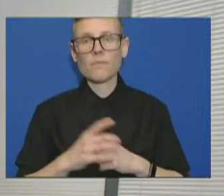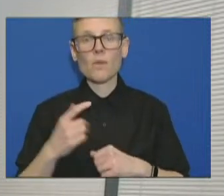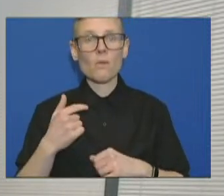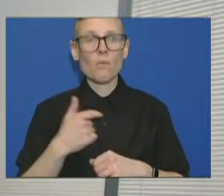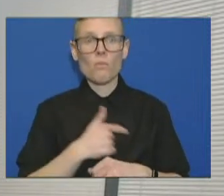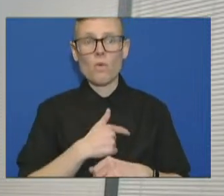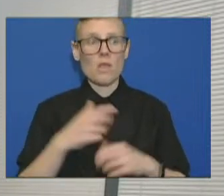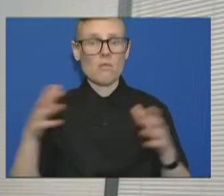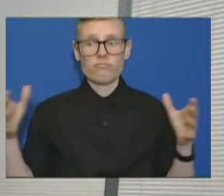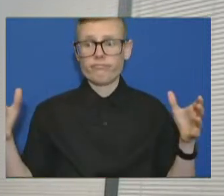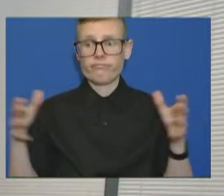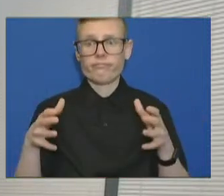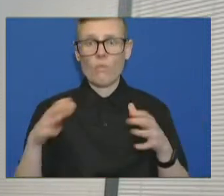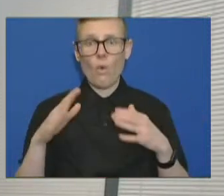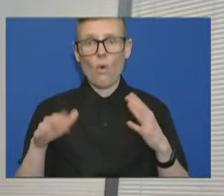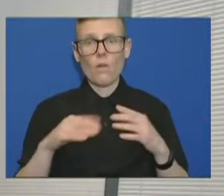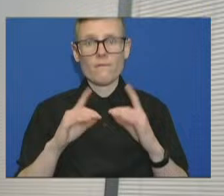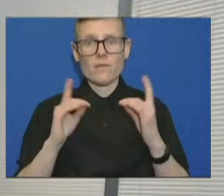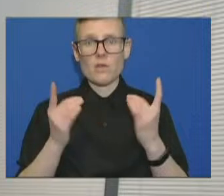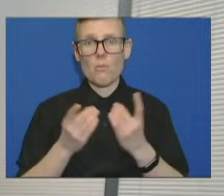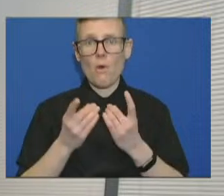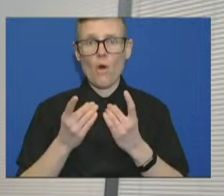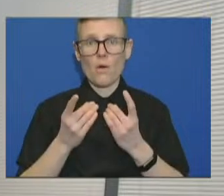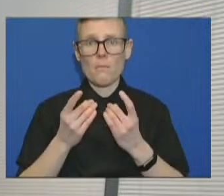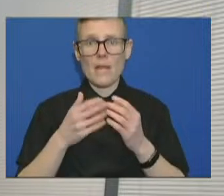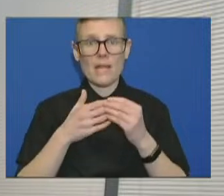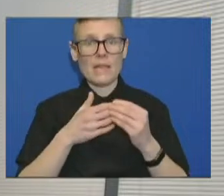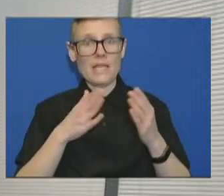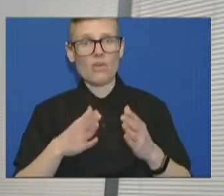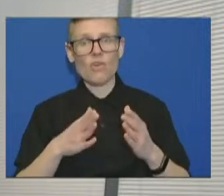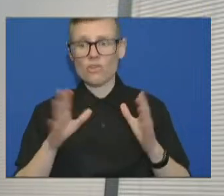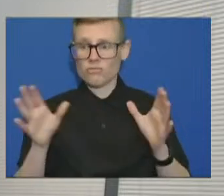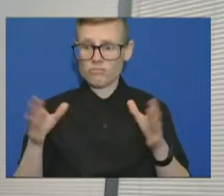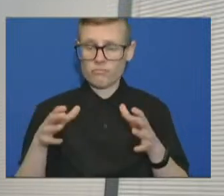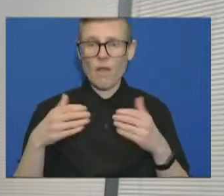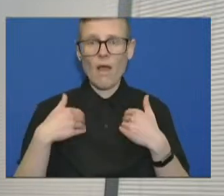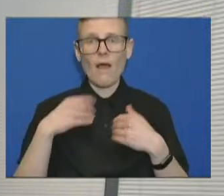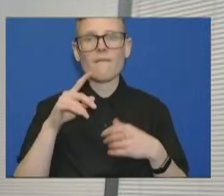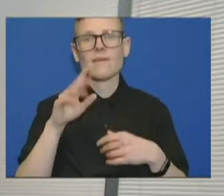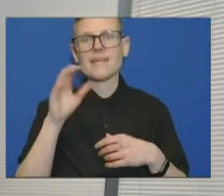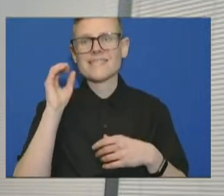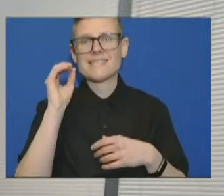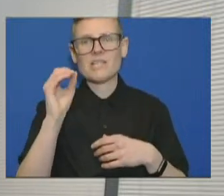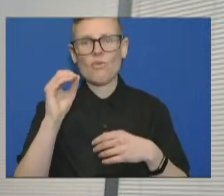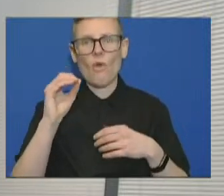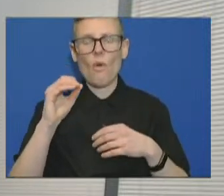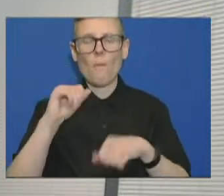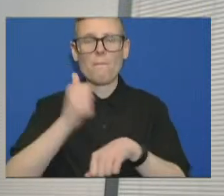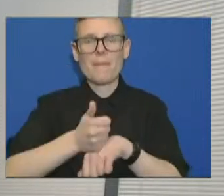streamlined approach to their business. We put all of our